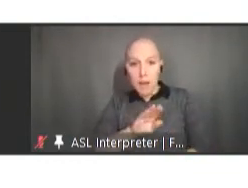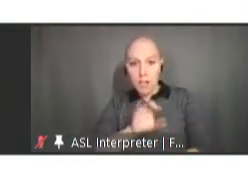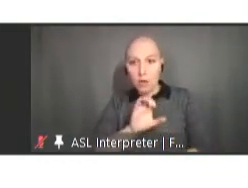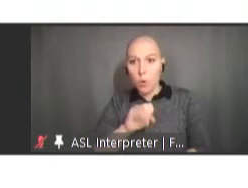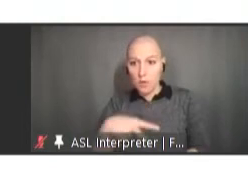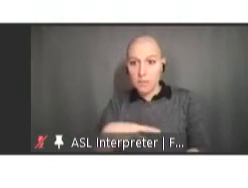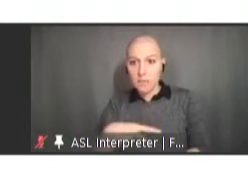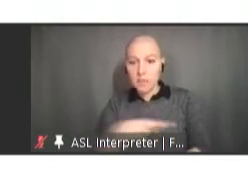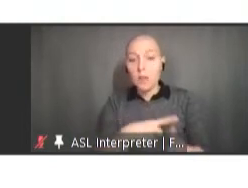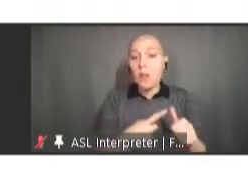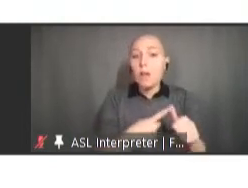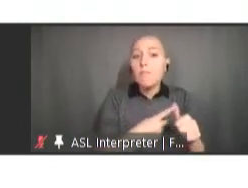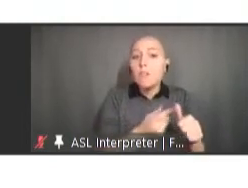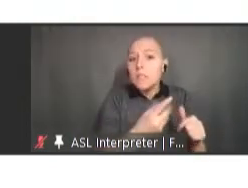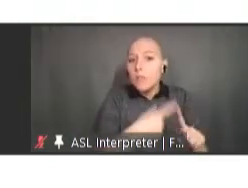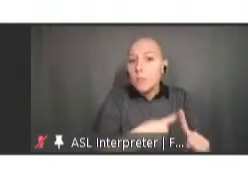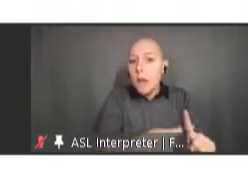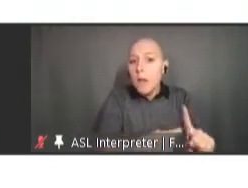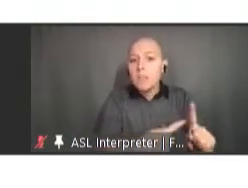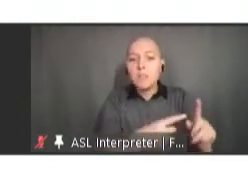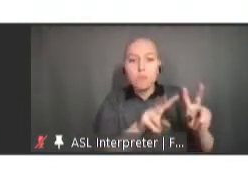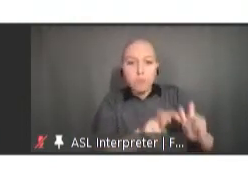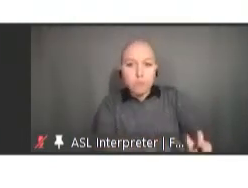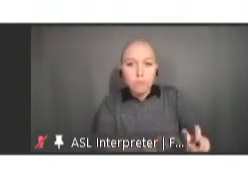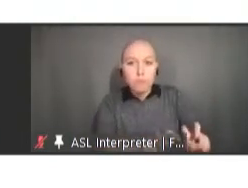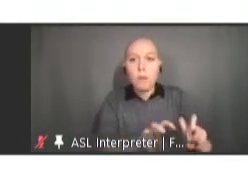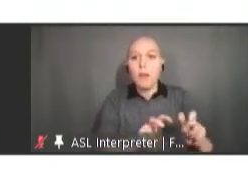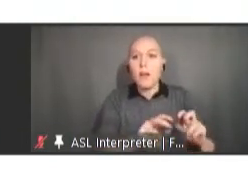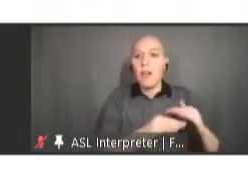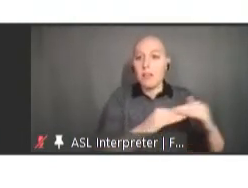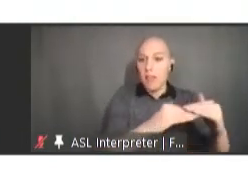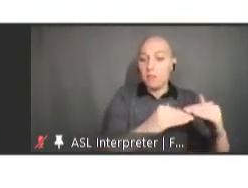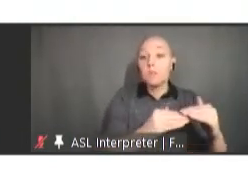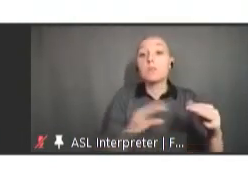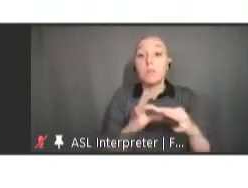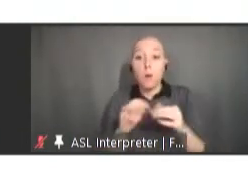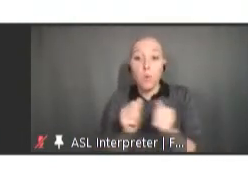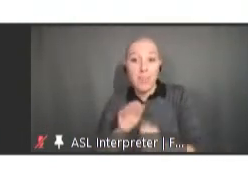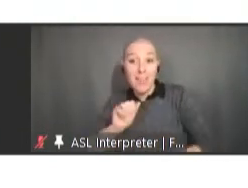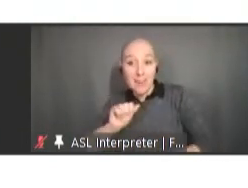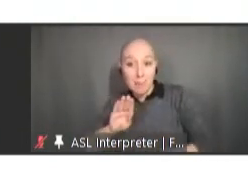together with antibody levels allows us to establish correlates with that vaccine.